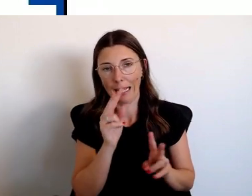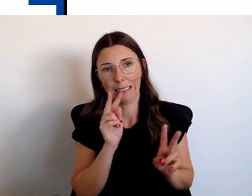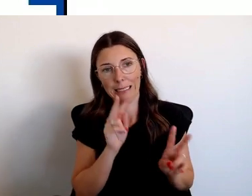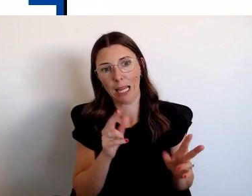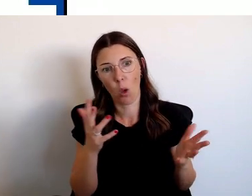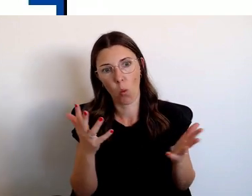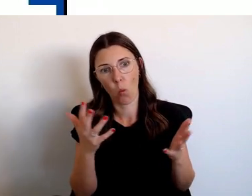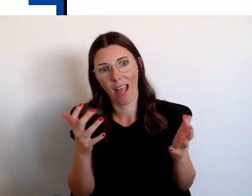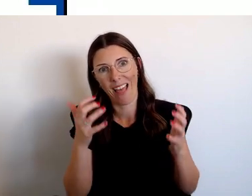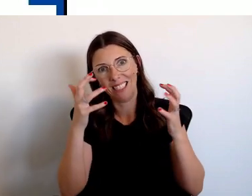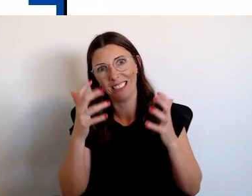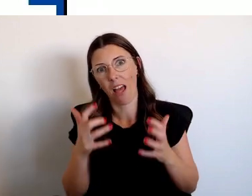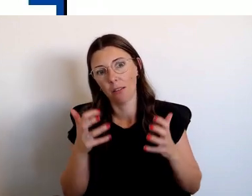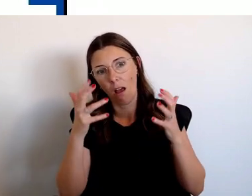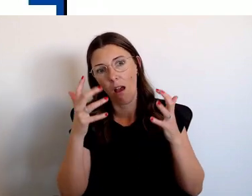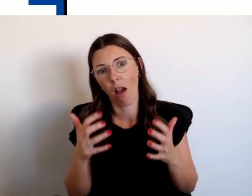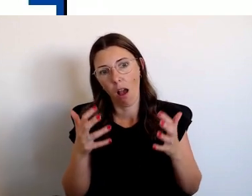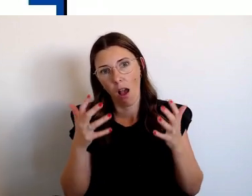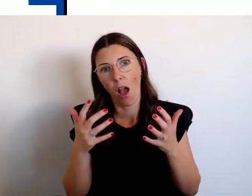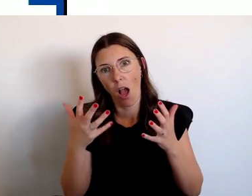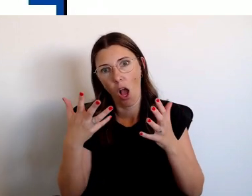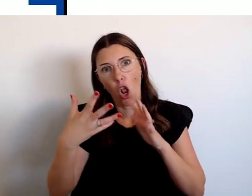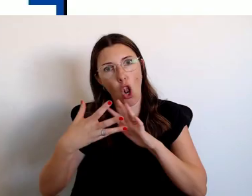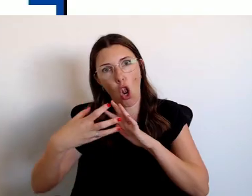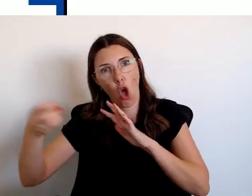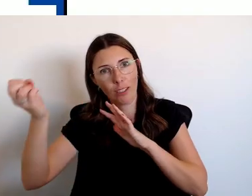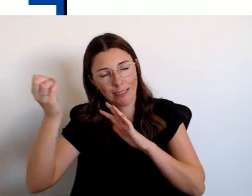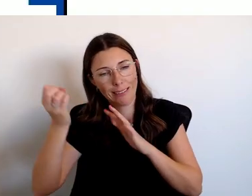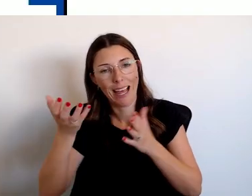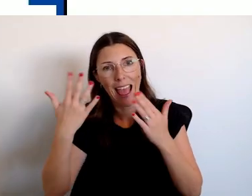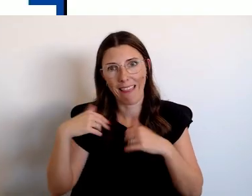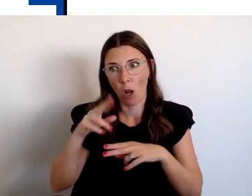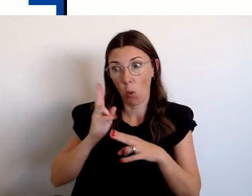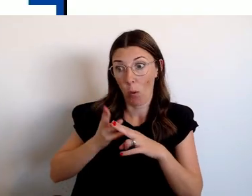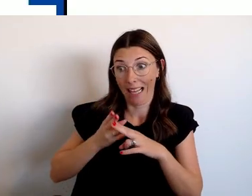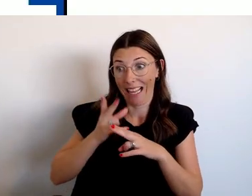your data is being lost and very quickly remedy that.